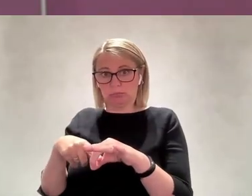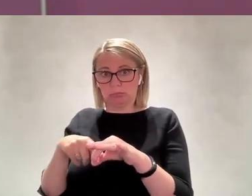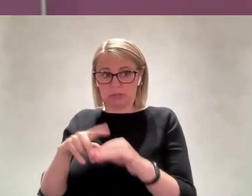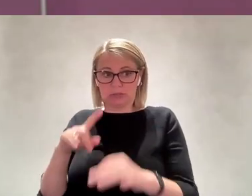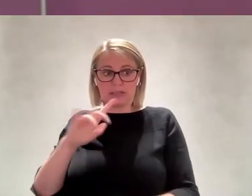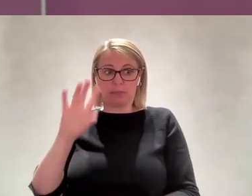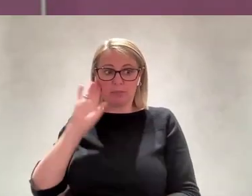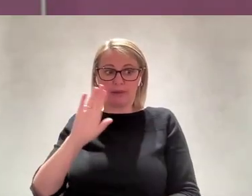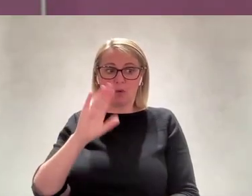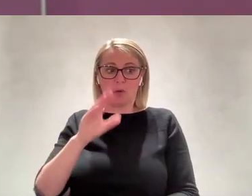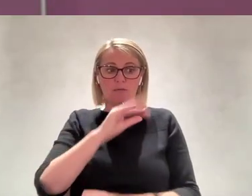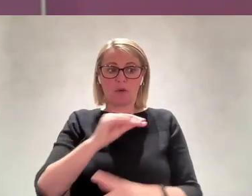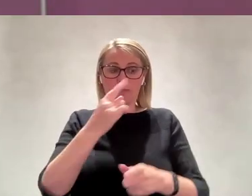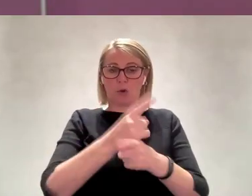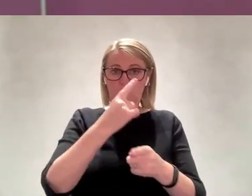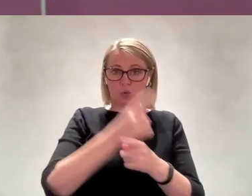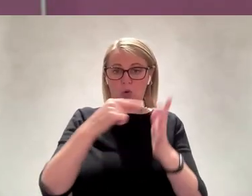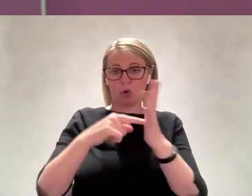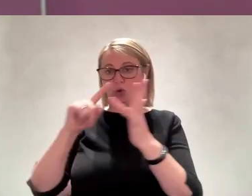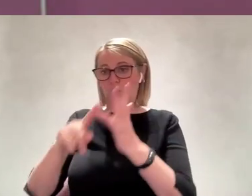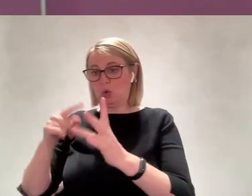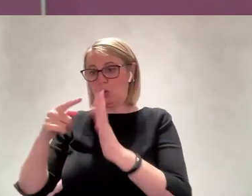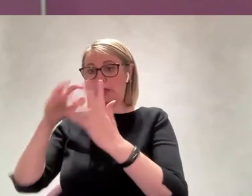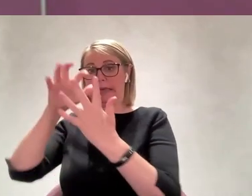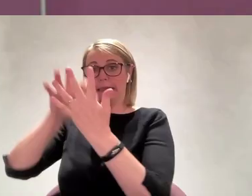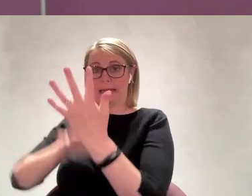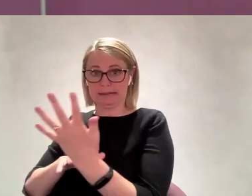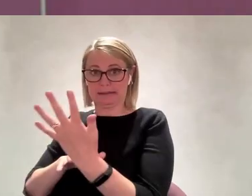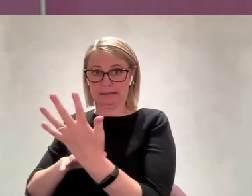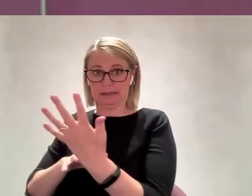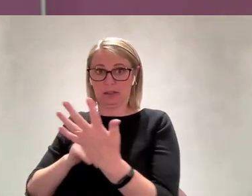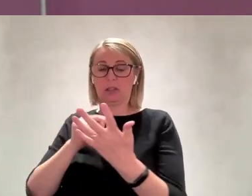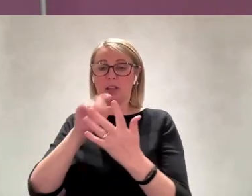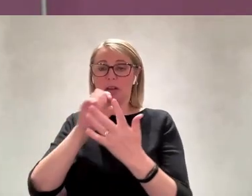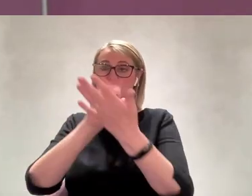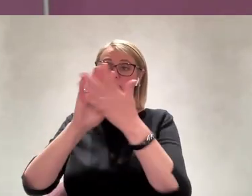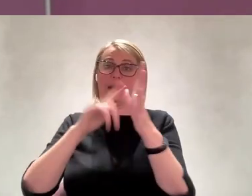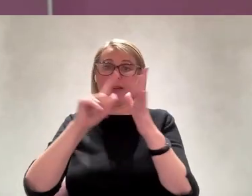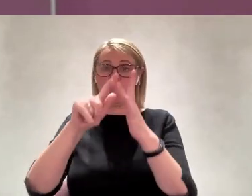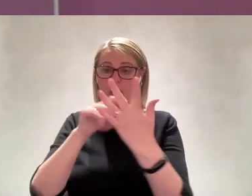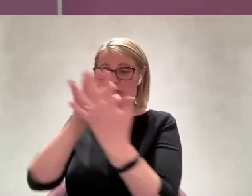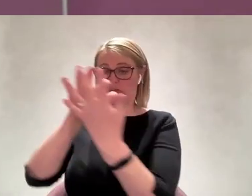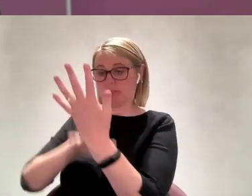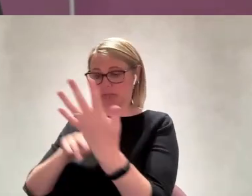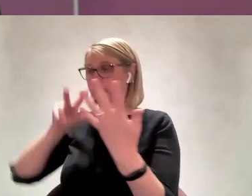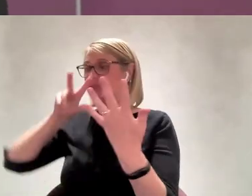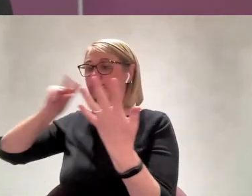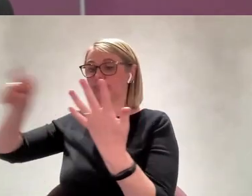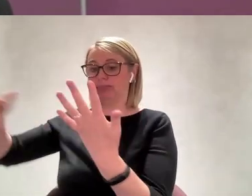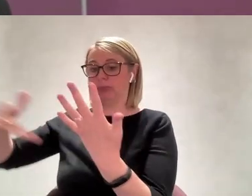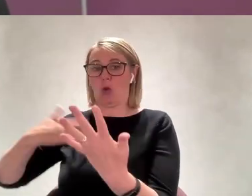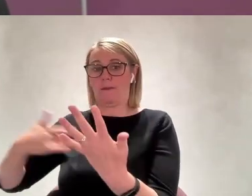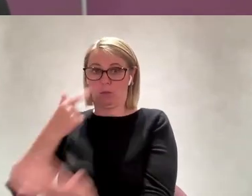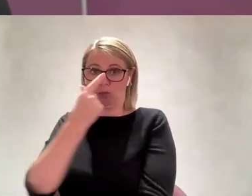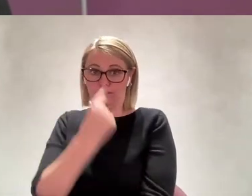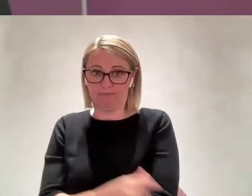as I mentioned before, from talk to text and then fed into an engine, an AI engine, to receive a suitable response and then read that response out live.